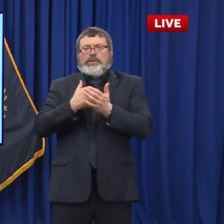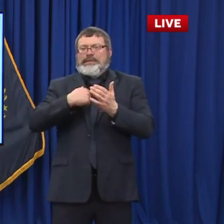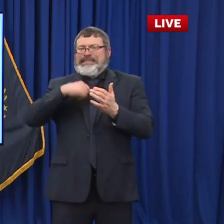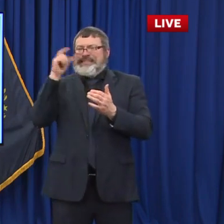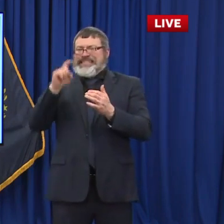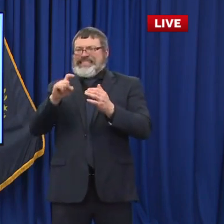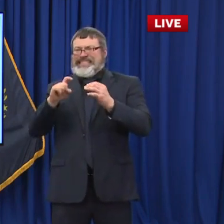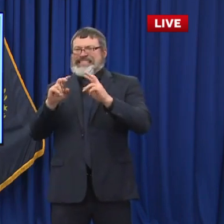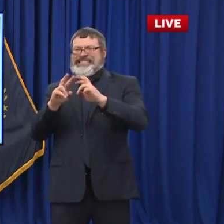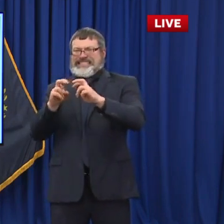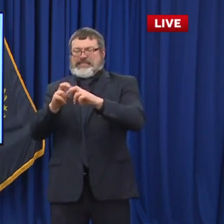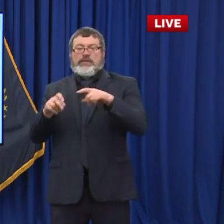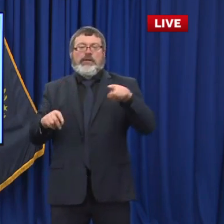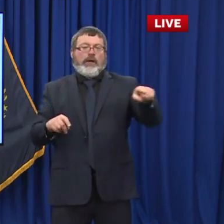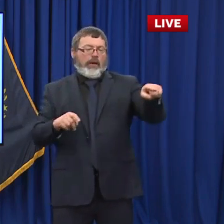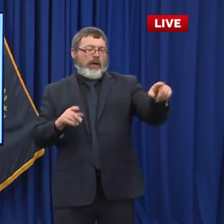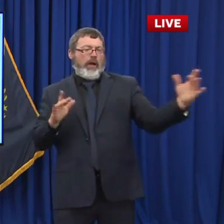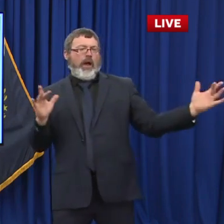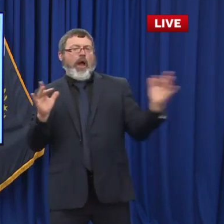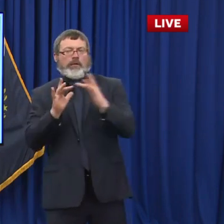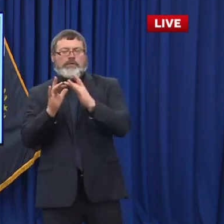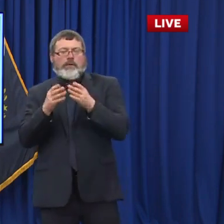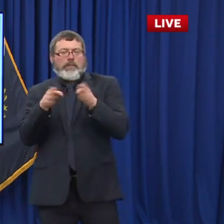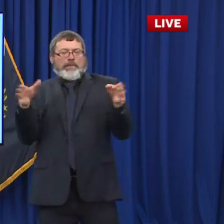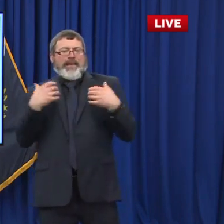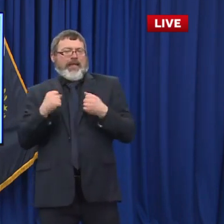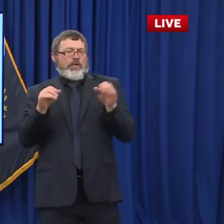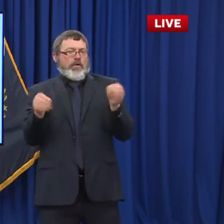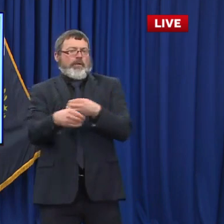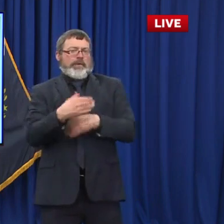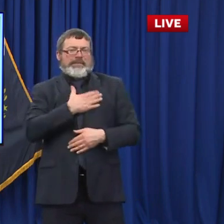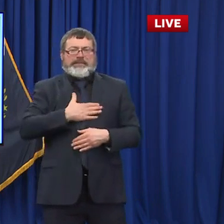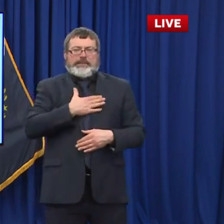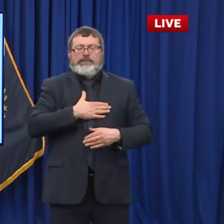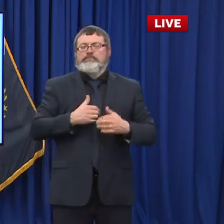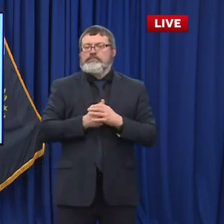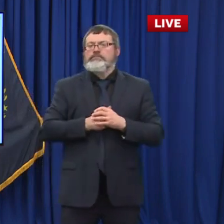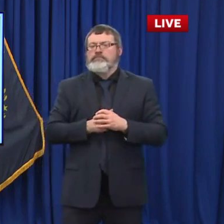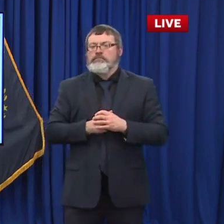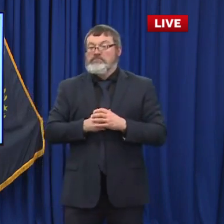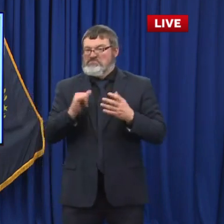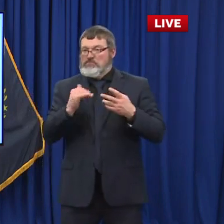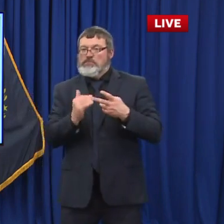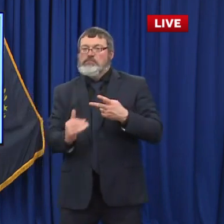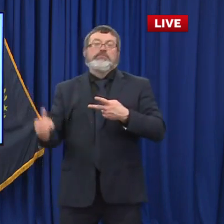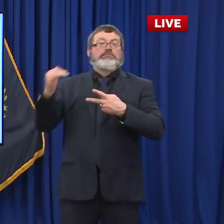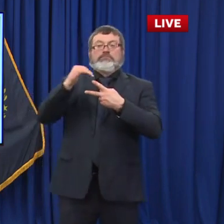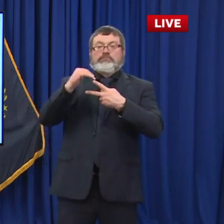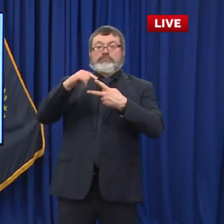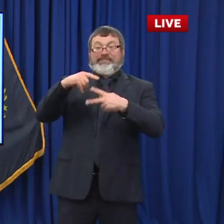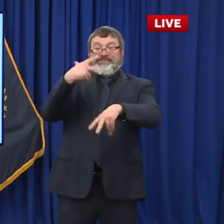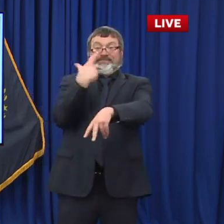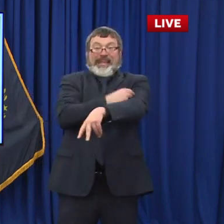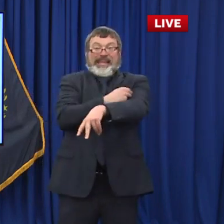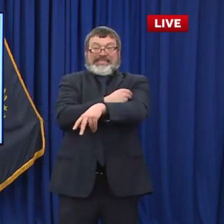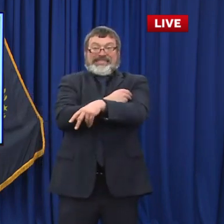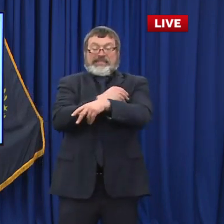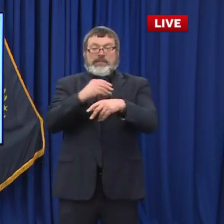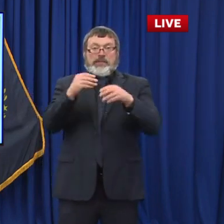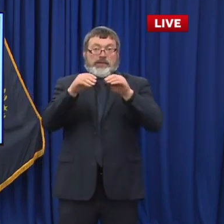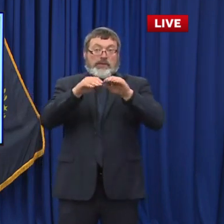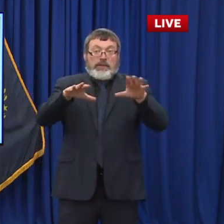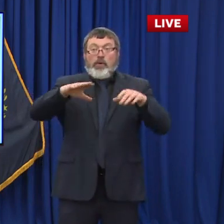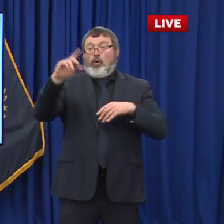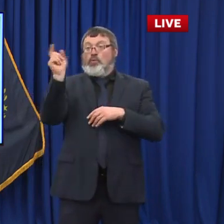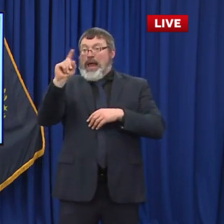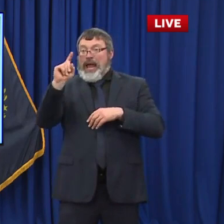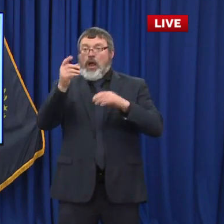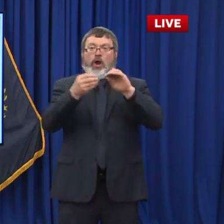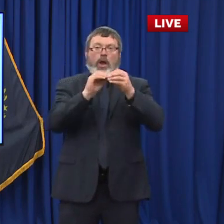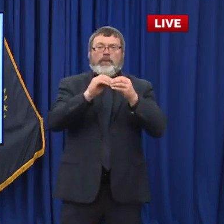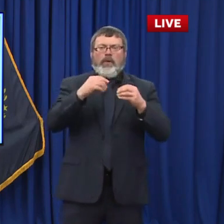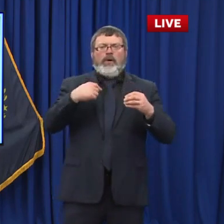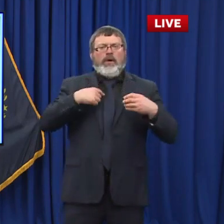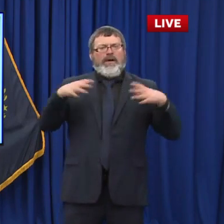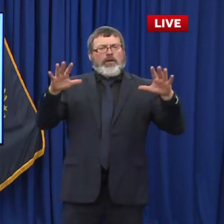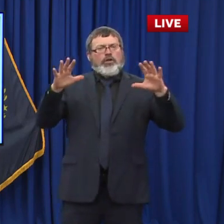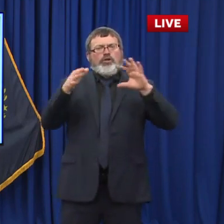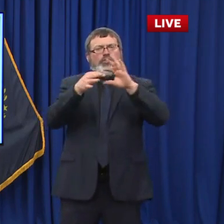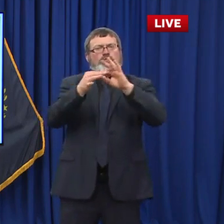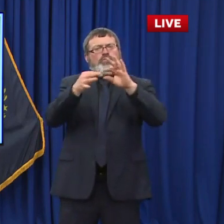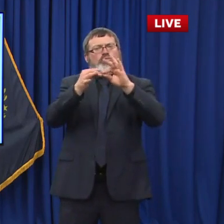I CERTAINLY LOOK INTO THAT AND YOU CAN LOOP BACK AROUND WITH OUR PUBLIC INFORMATION OFFICE TO FOLLOW UP IF YOU’D LIKE AND THEN IN TERMS OF TRANSPARENCY WITH WHERE THE VACCINE DOSES ARE, I